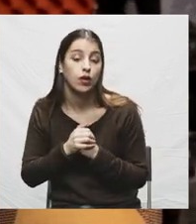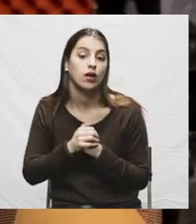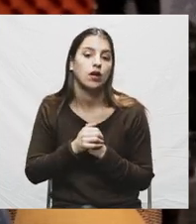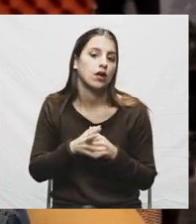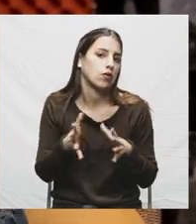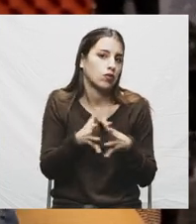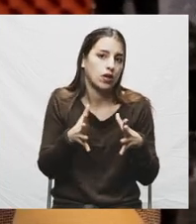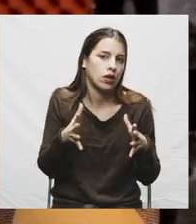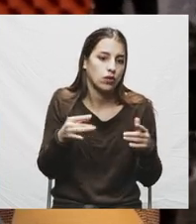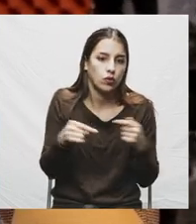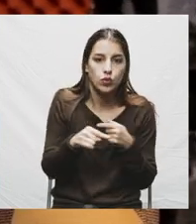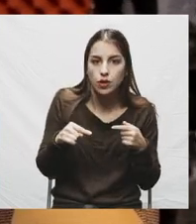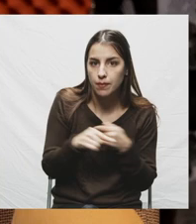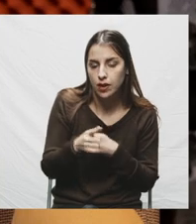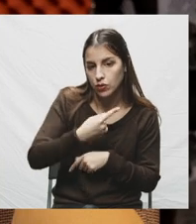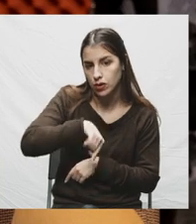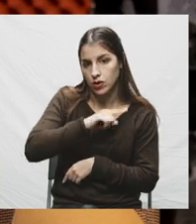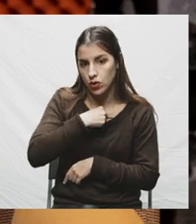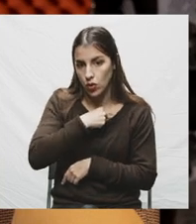where there was a huge connection between us,